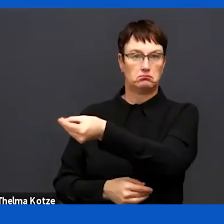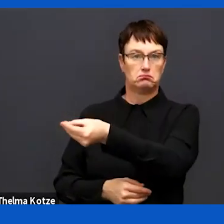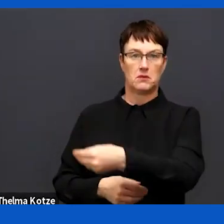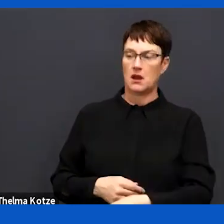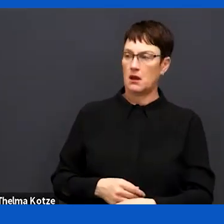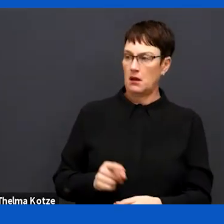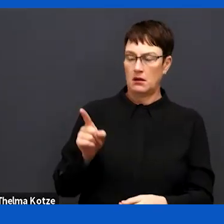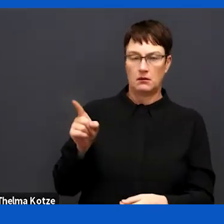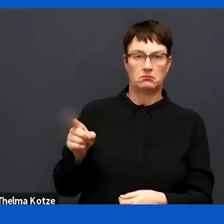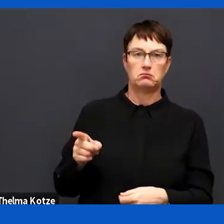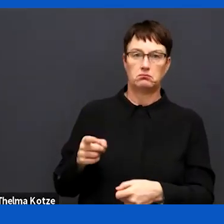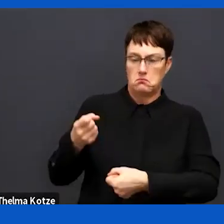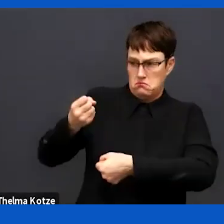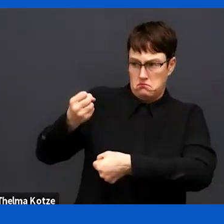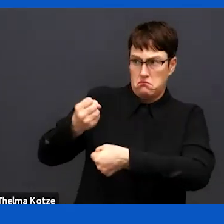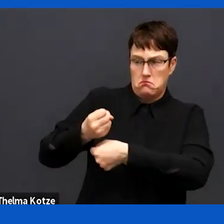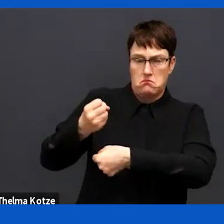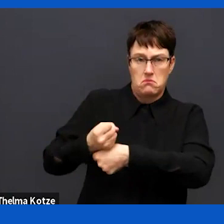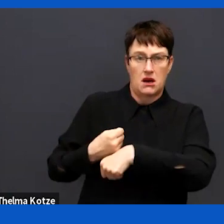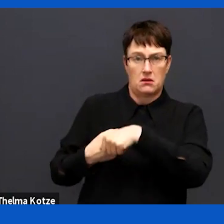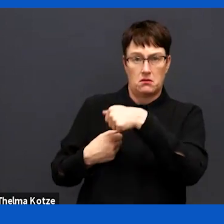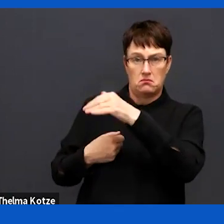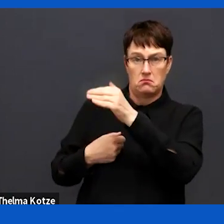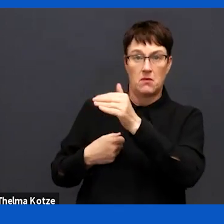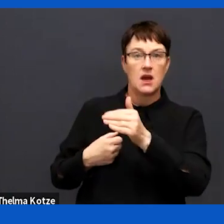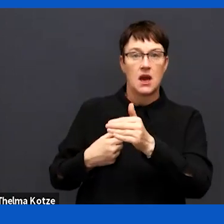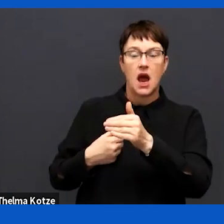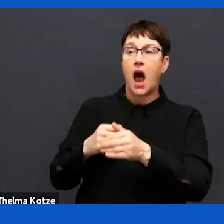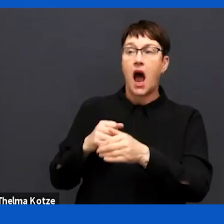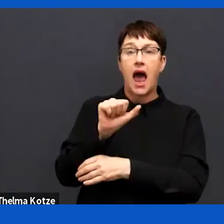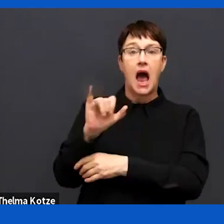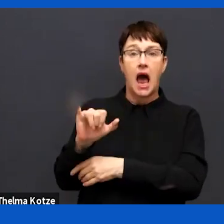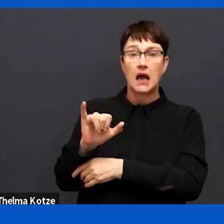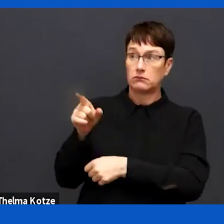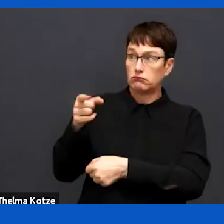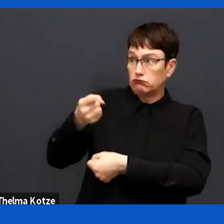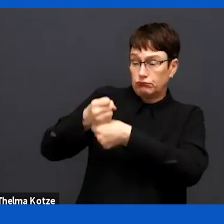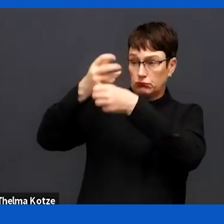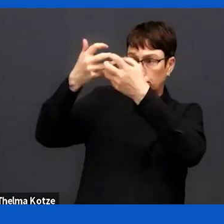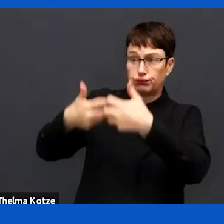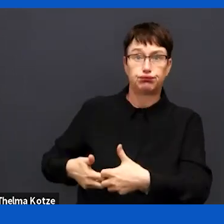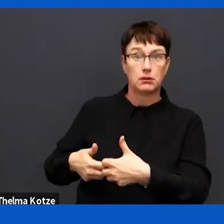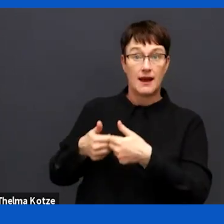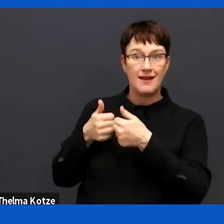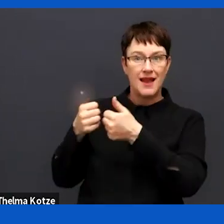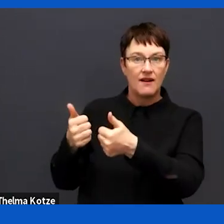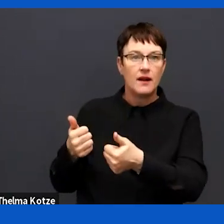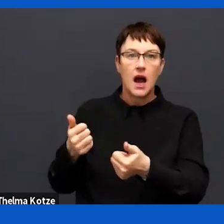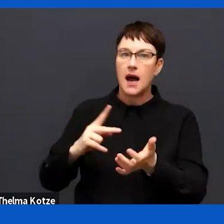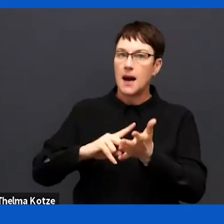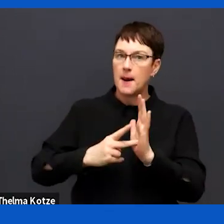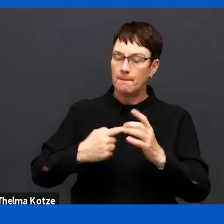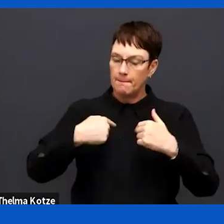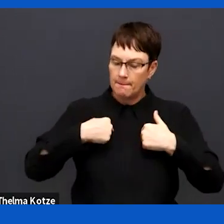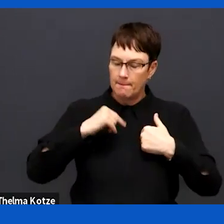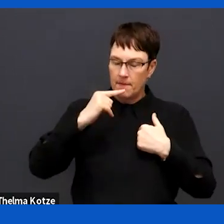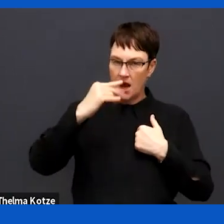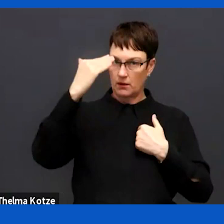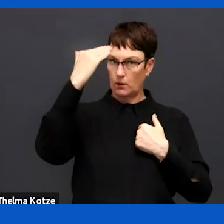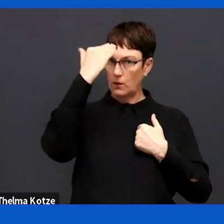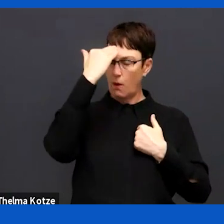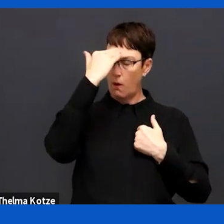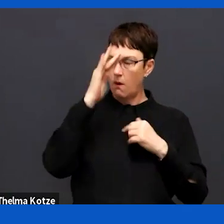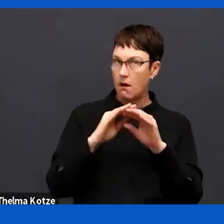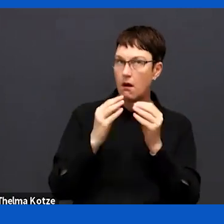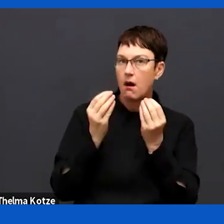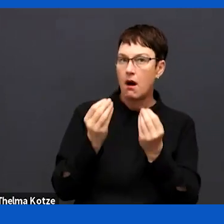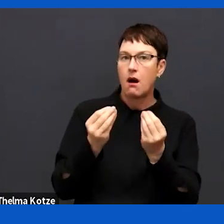to have the intelligence of the human to check that is right. This topic is for accessibility.